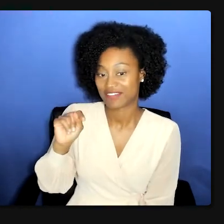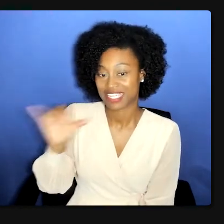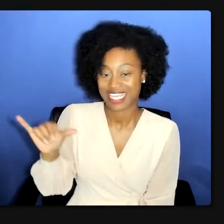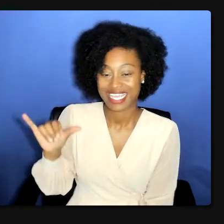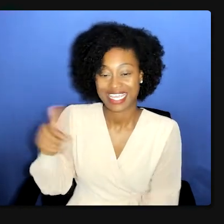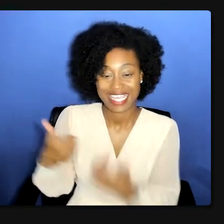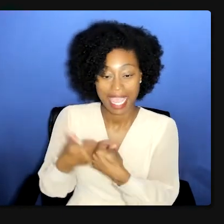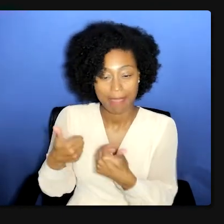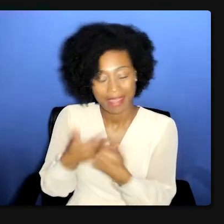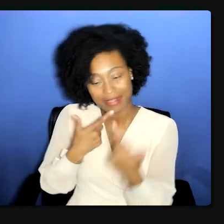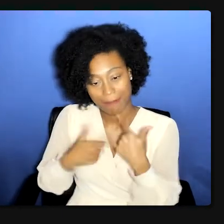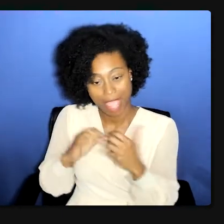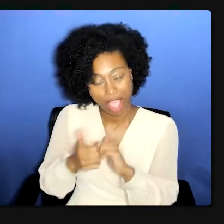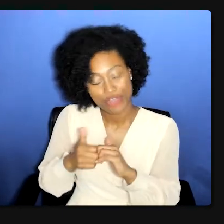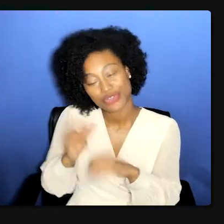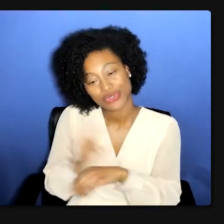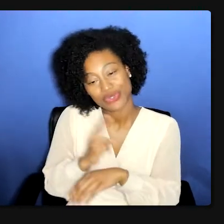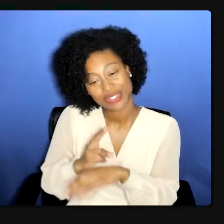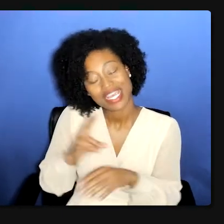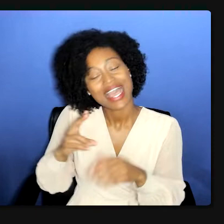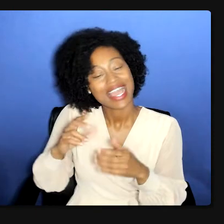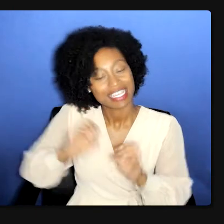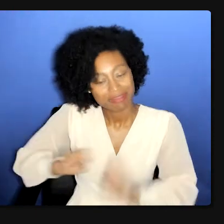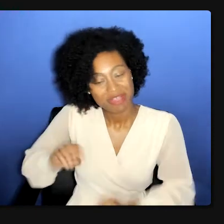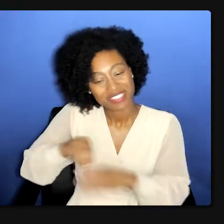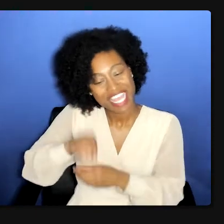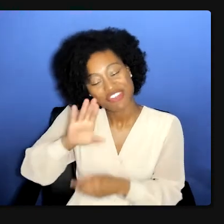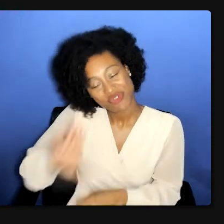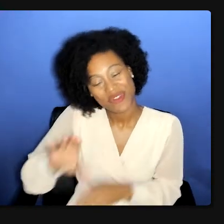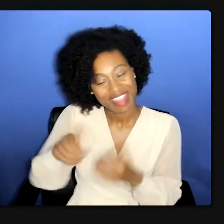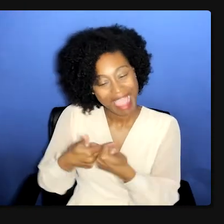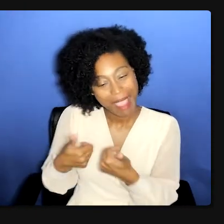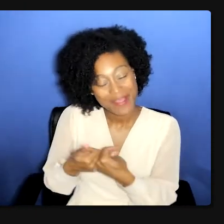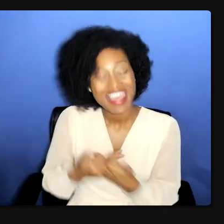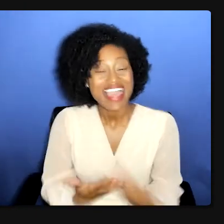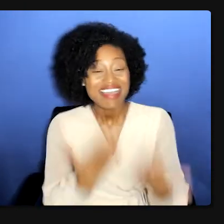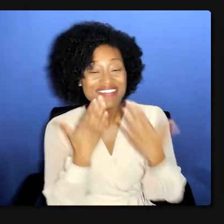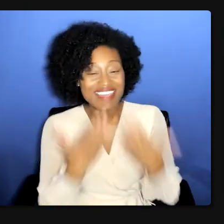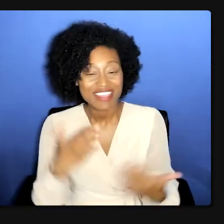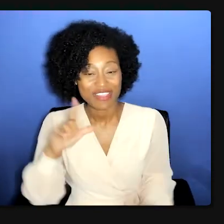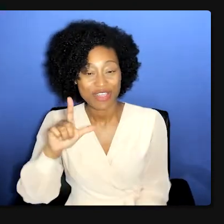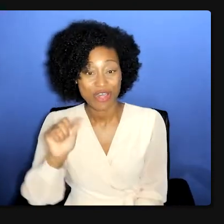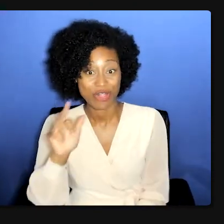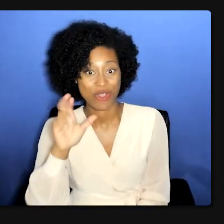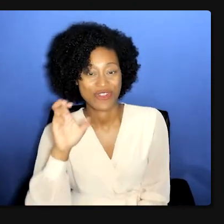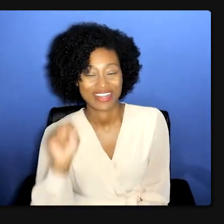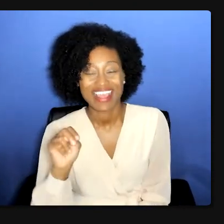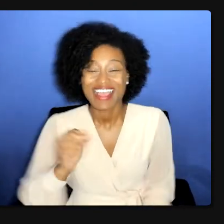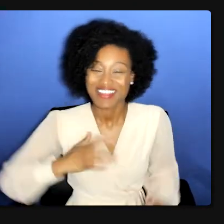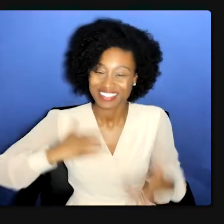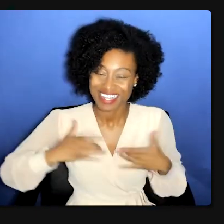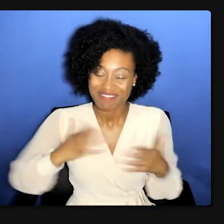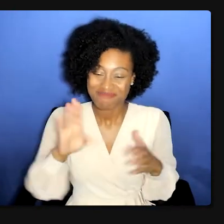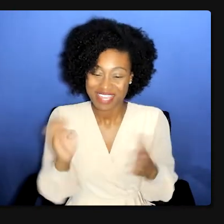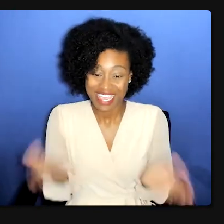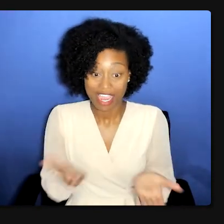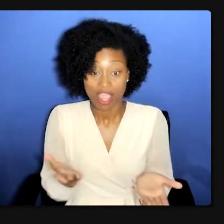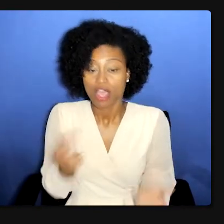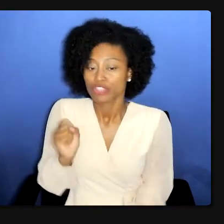to talk about how they use PlayFab Experiments in their game. Thanks, Lauren. Happy to be here. So who is Nifty Games?